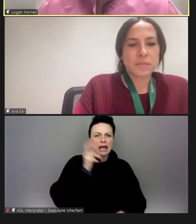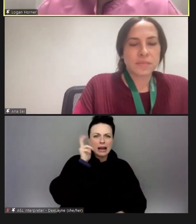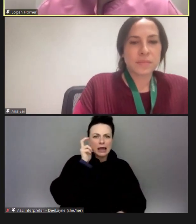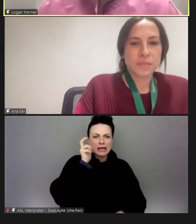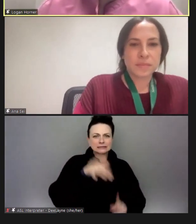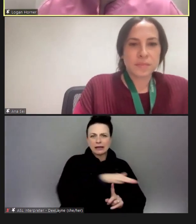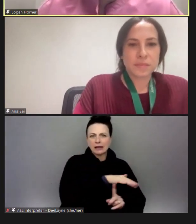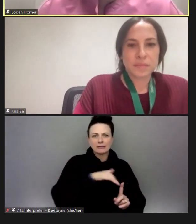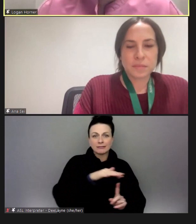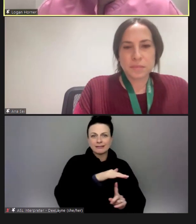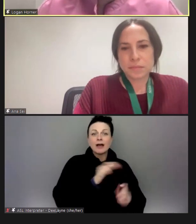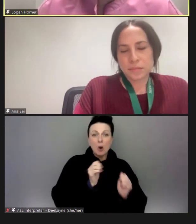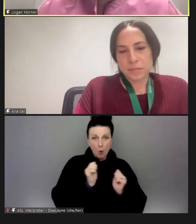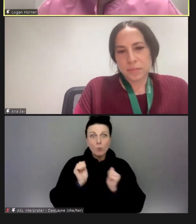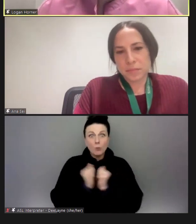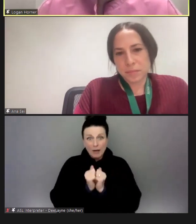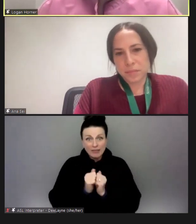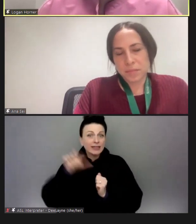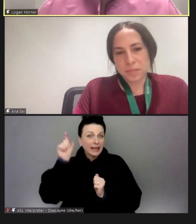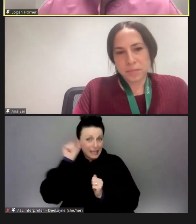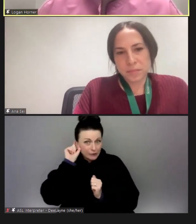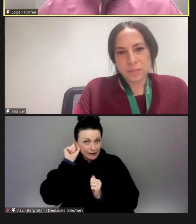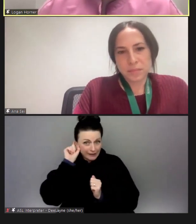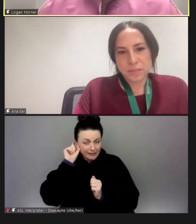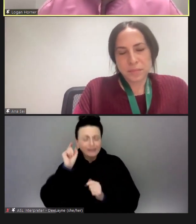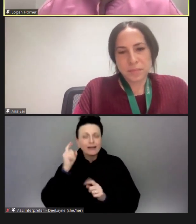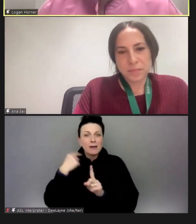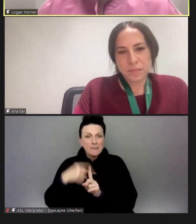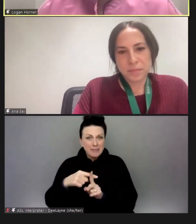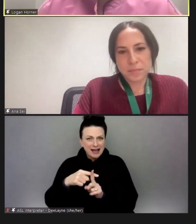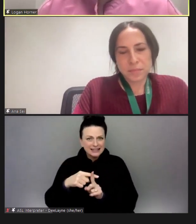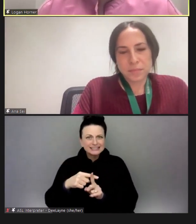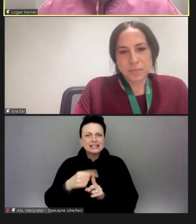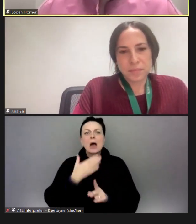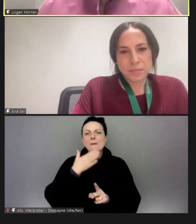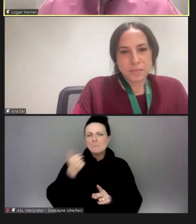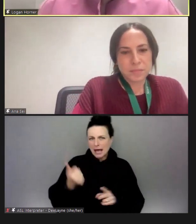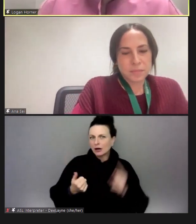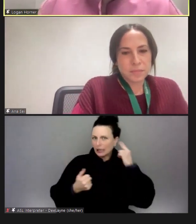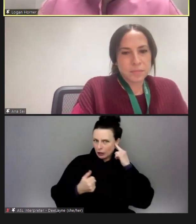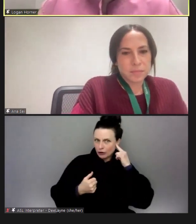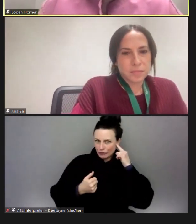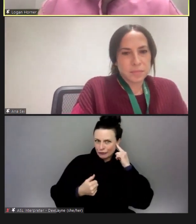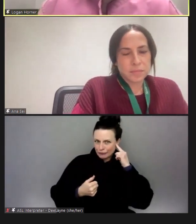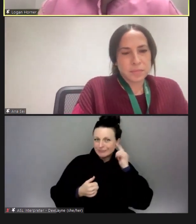with their hearing technology and their